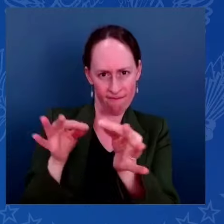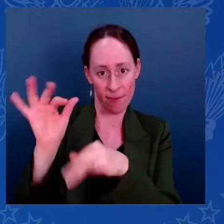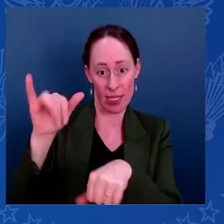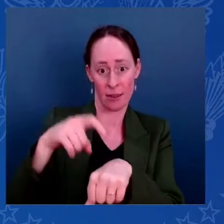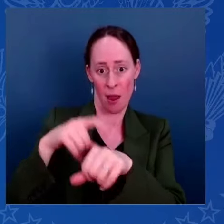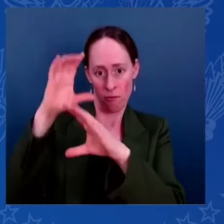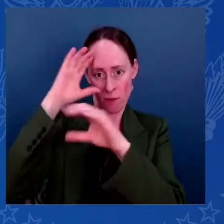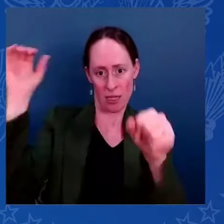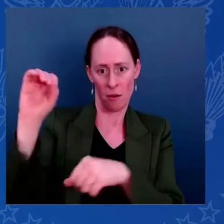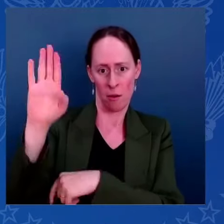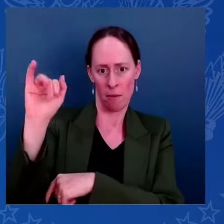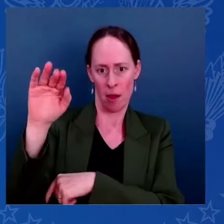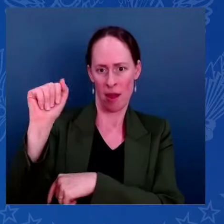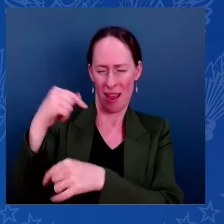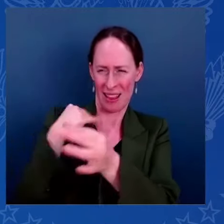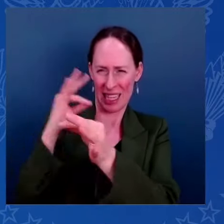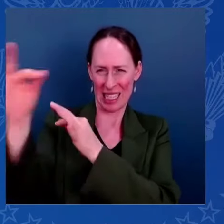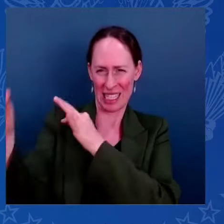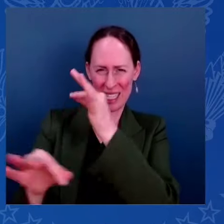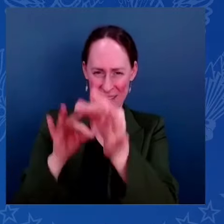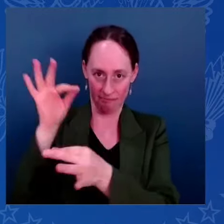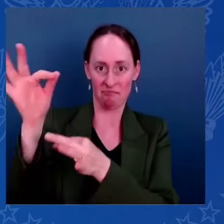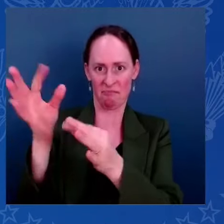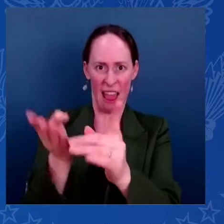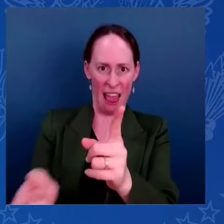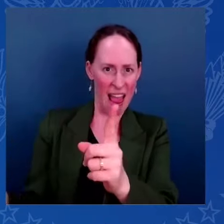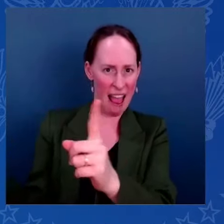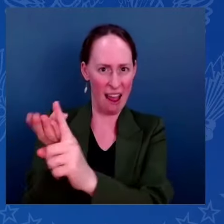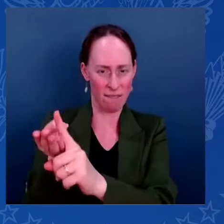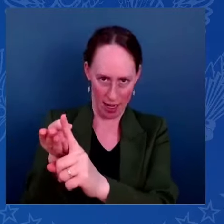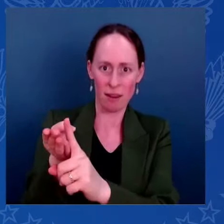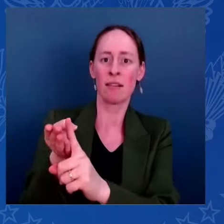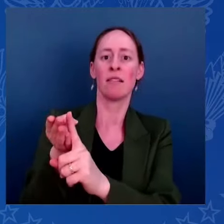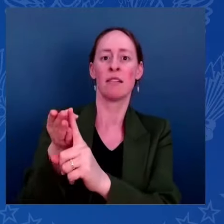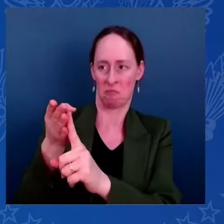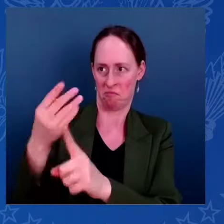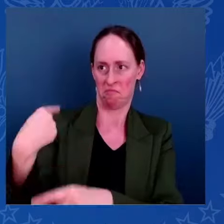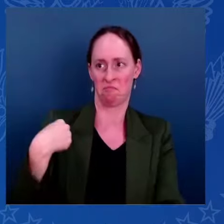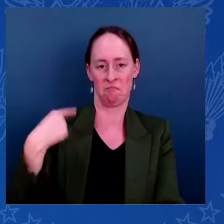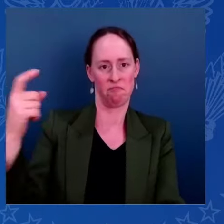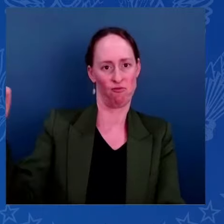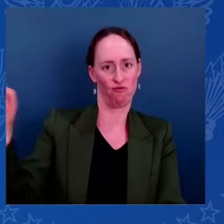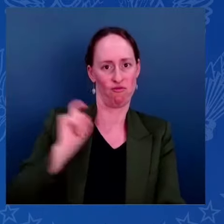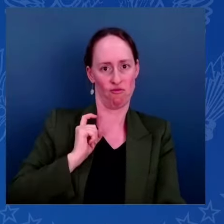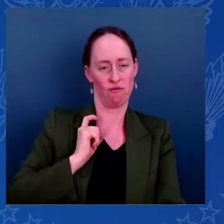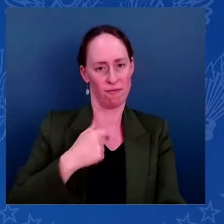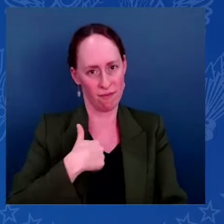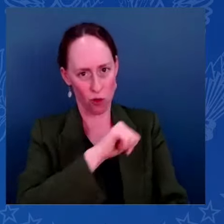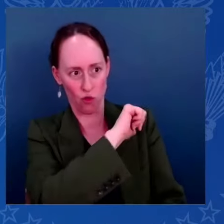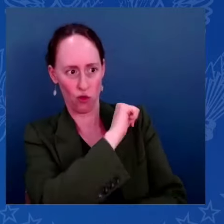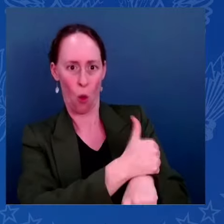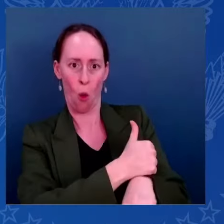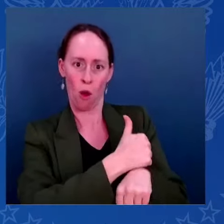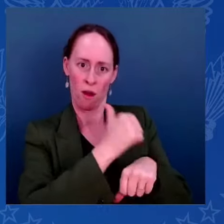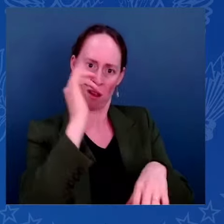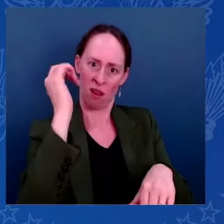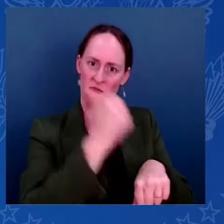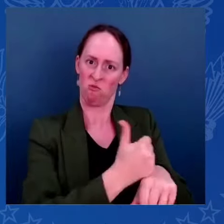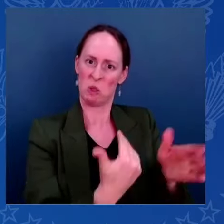And I convinced him to give me the authority to set up this Cancer Moonshot, which he did completely, and I had the run of the administration